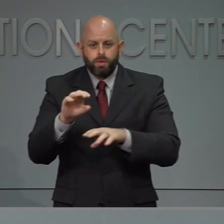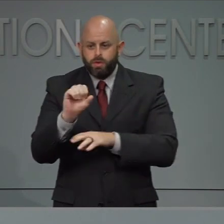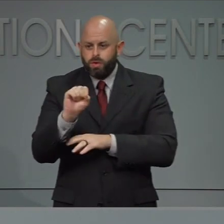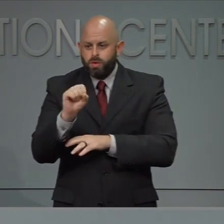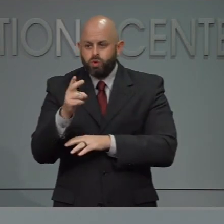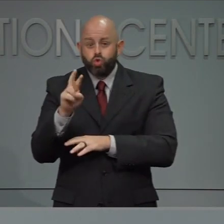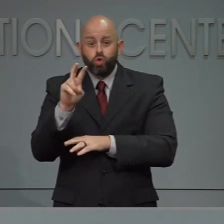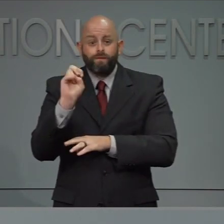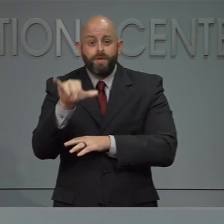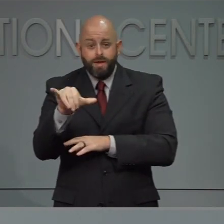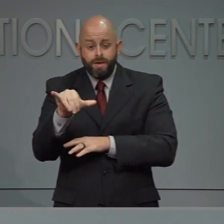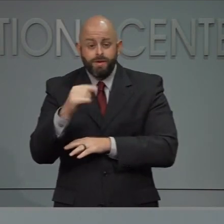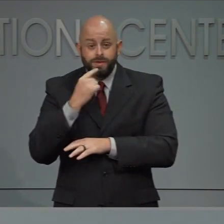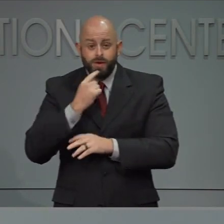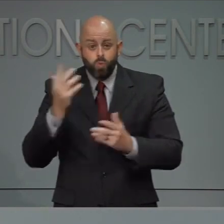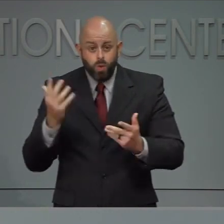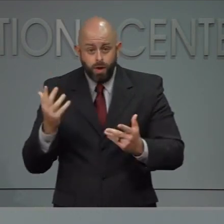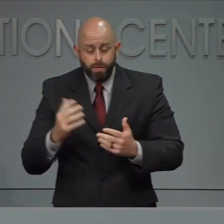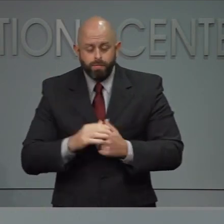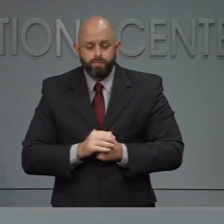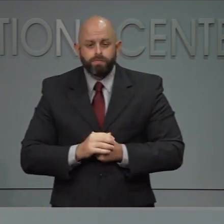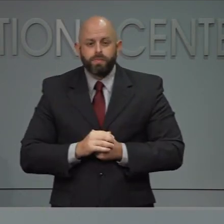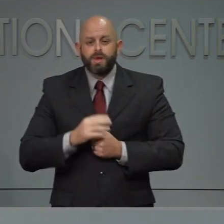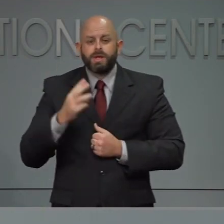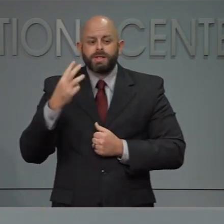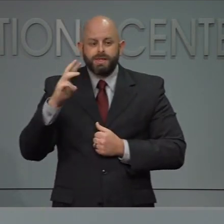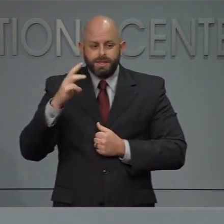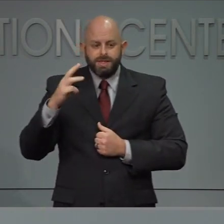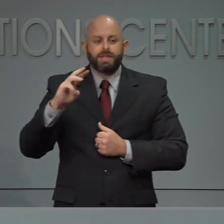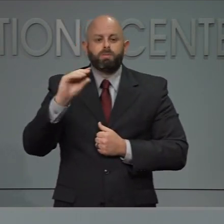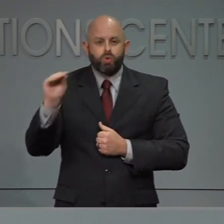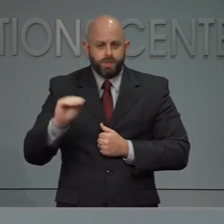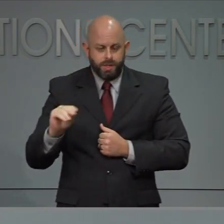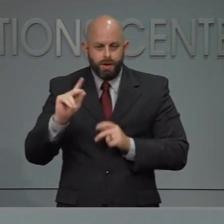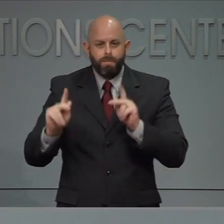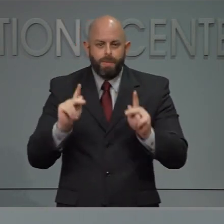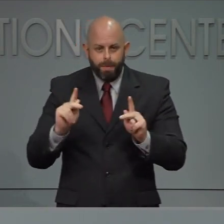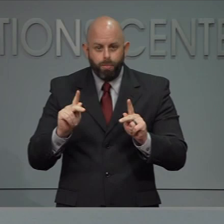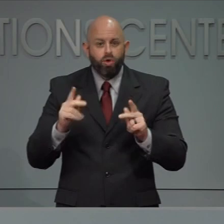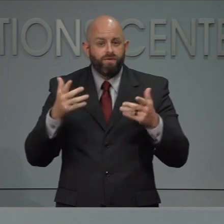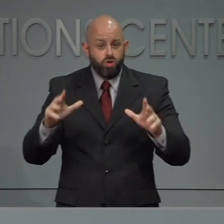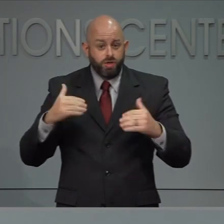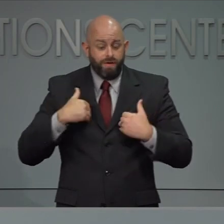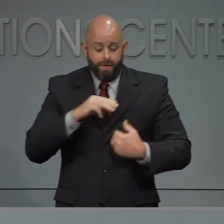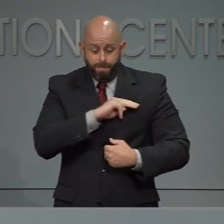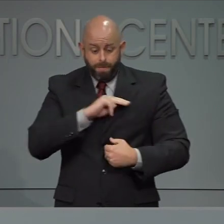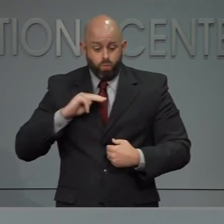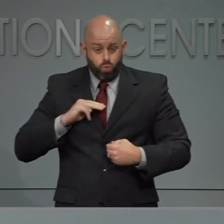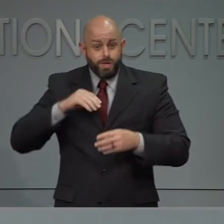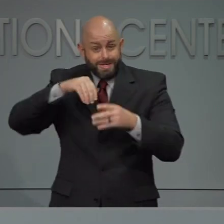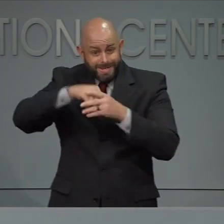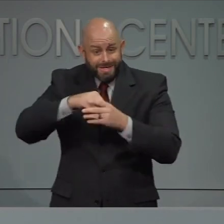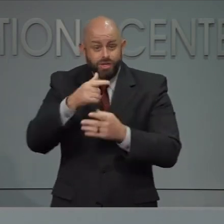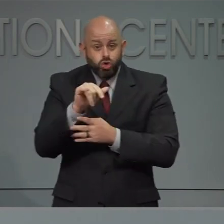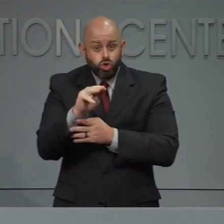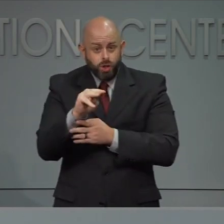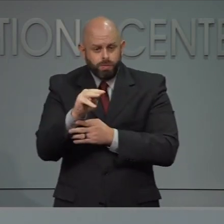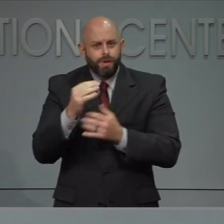INDICATING THAT 16% OF PEOPLE WHO HAVE MEMBERSHIPS CAN GEMS OF STARTED GOING BACK EVEN THOUGH CANTOR STORE ORDERED